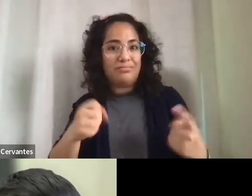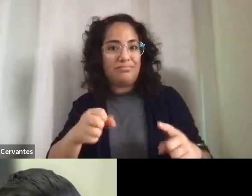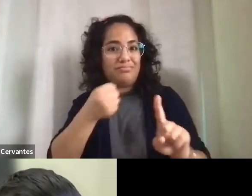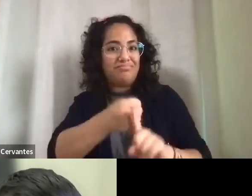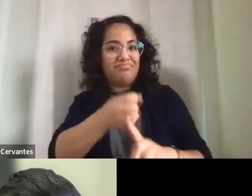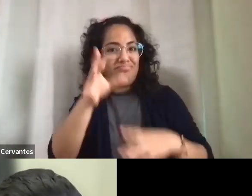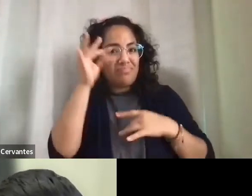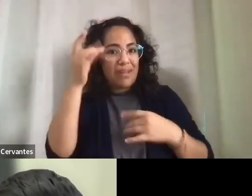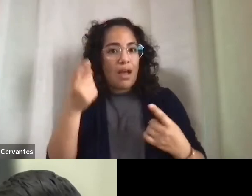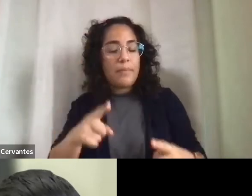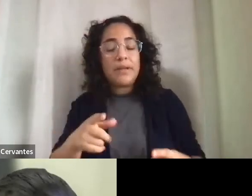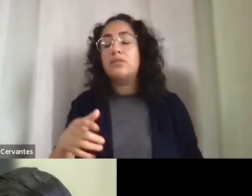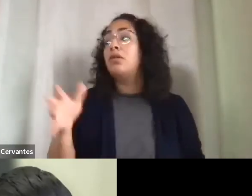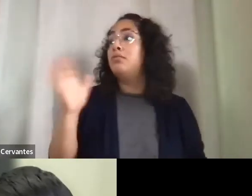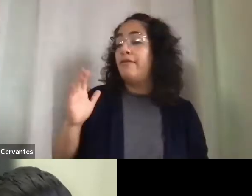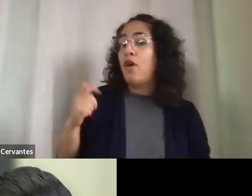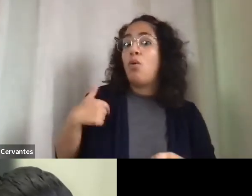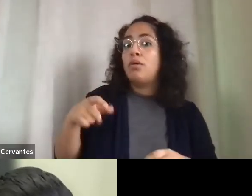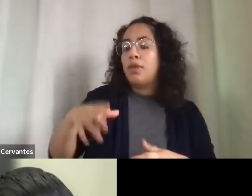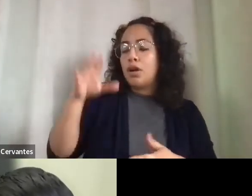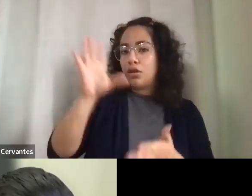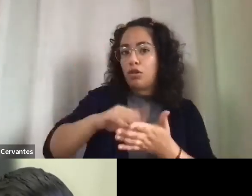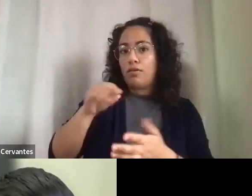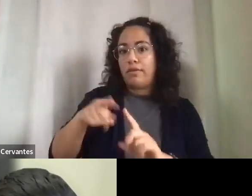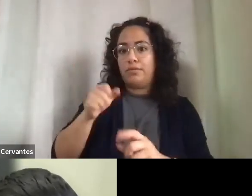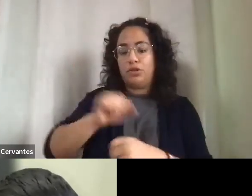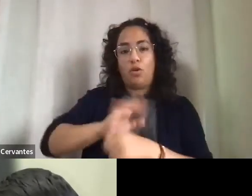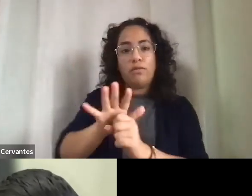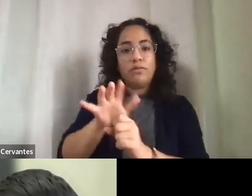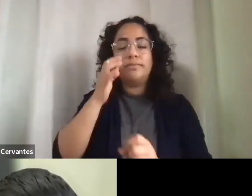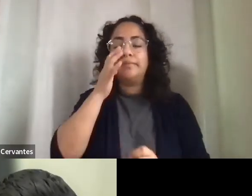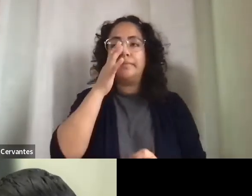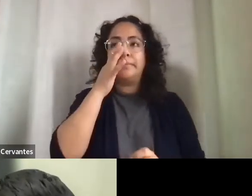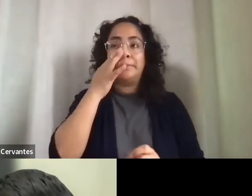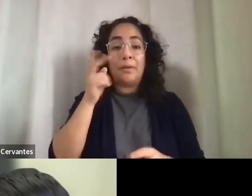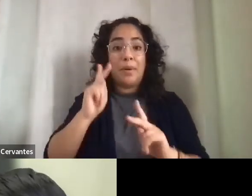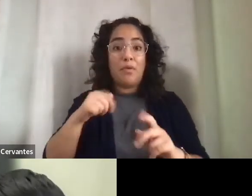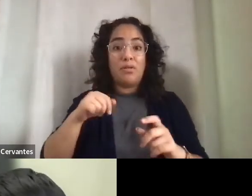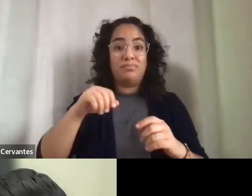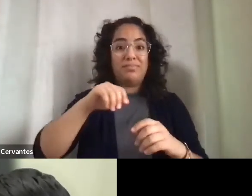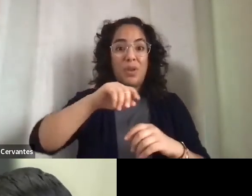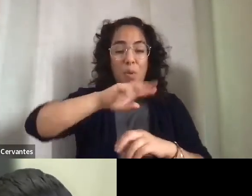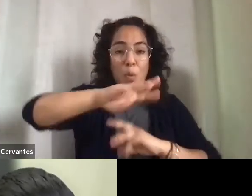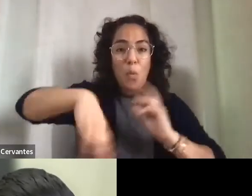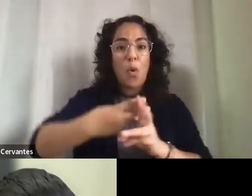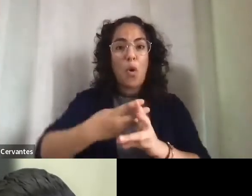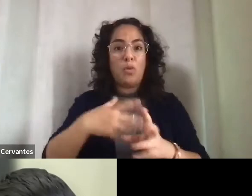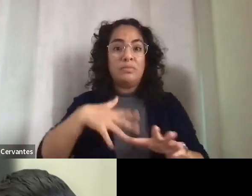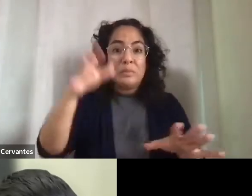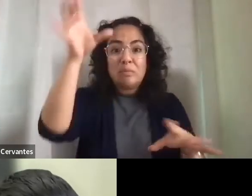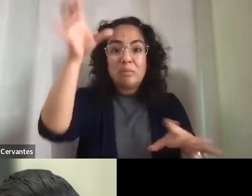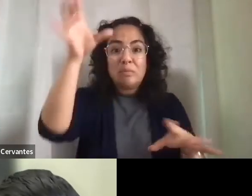is when so many people around the world were were affected by the same thing at the same time is